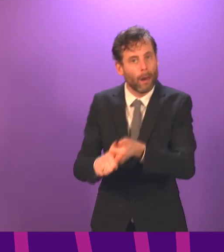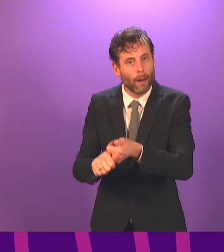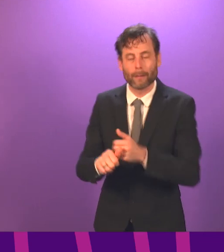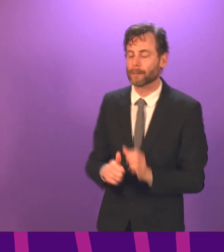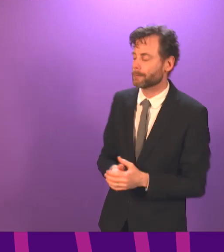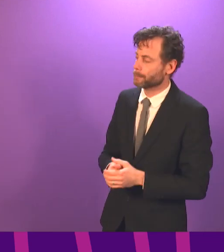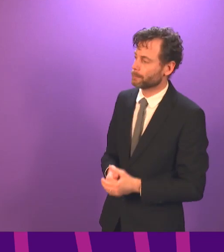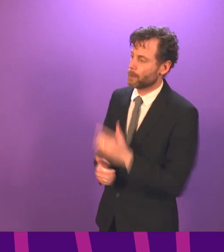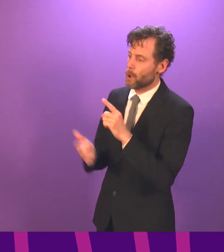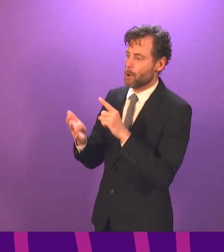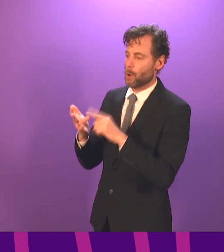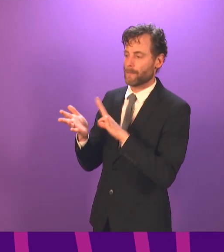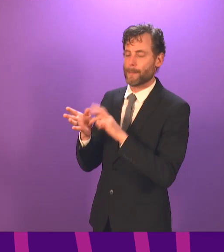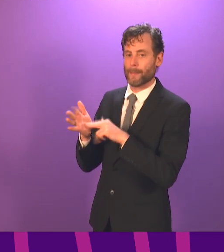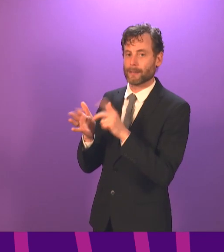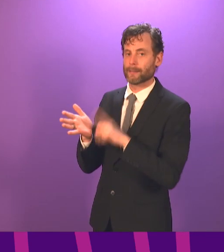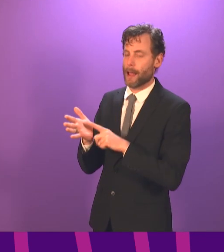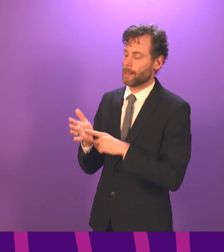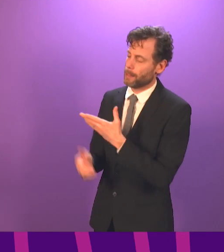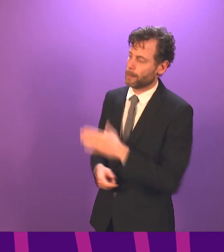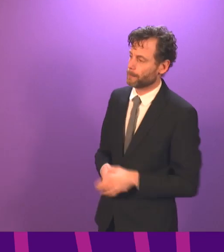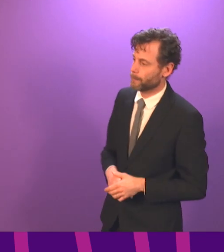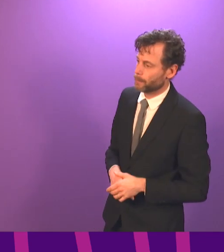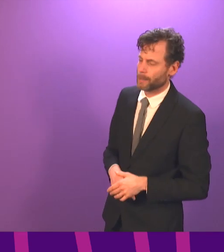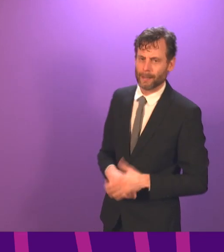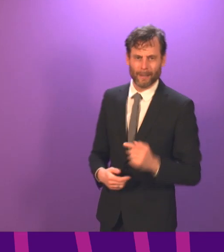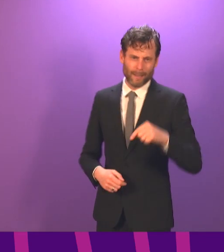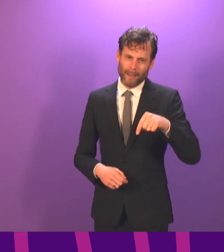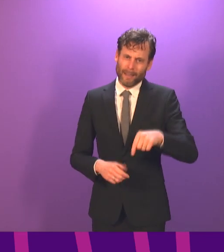Oliver Mundell (Dumfriesshire) (Con): These are difficult decisions, which require